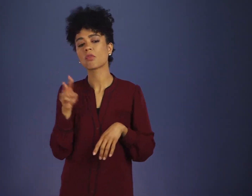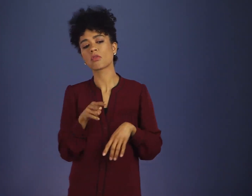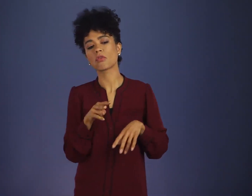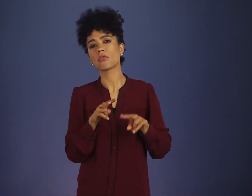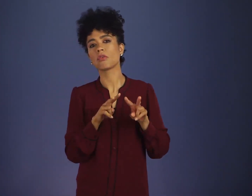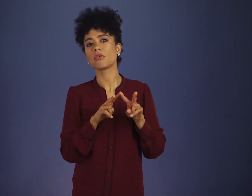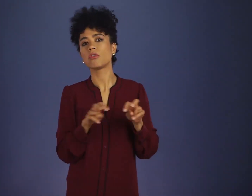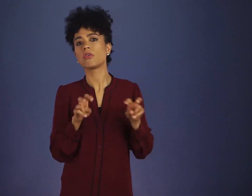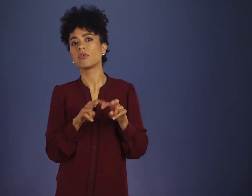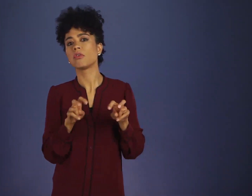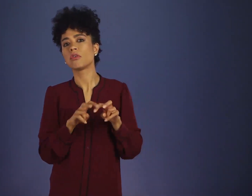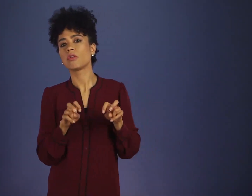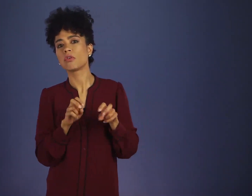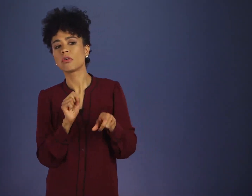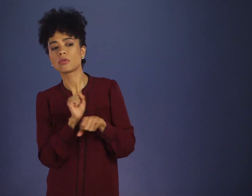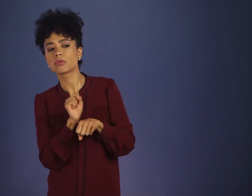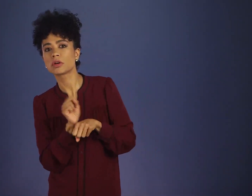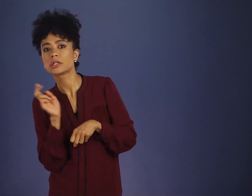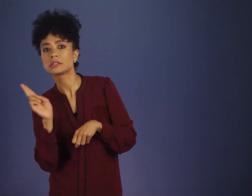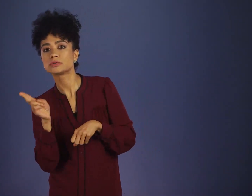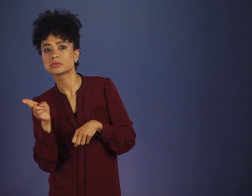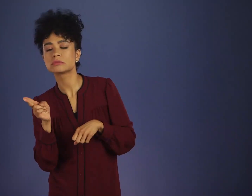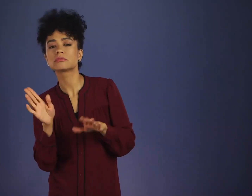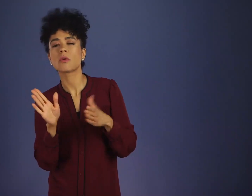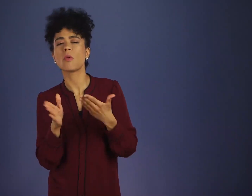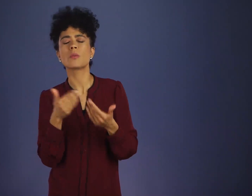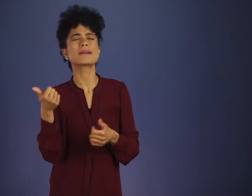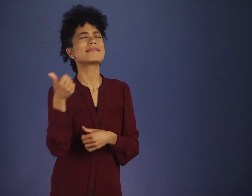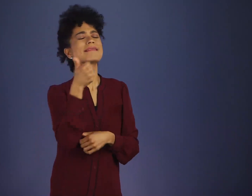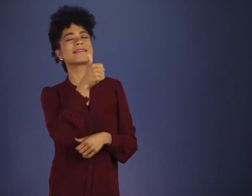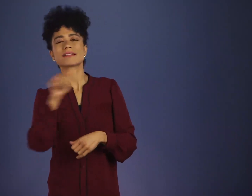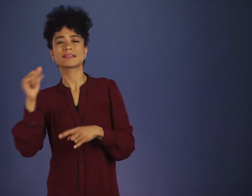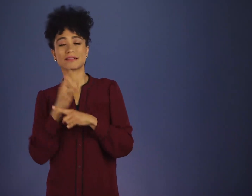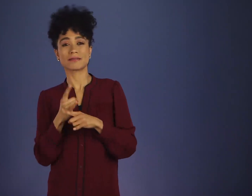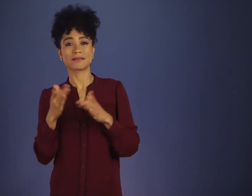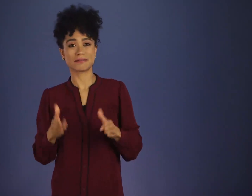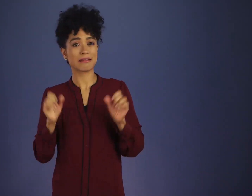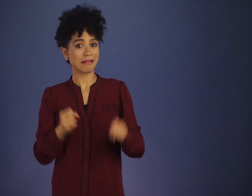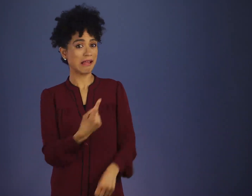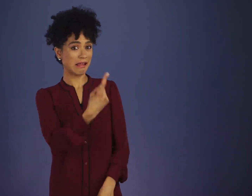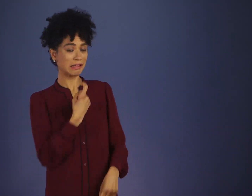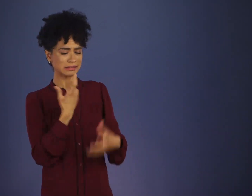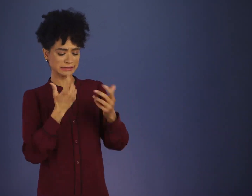Surveying his business or employment record, almost any alcoholic can ask questions like these: